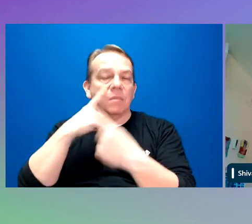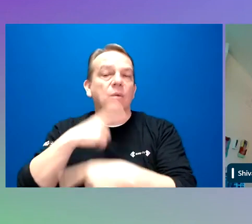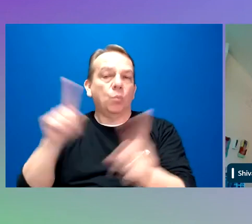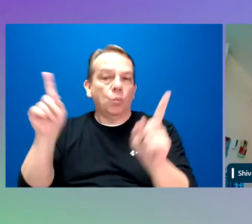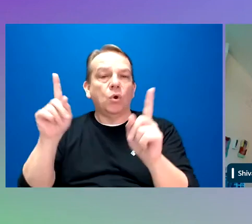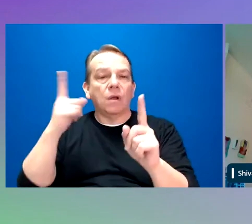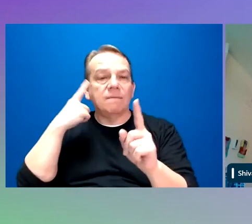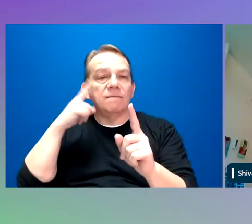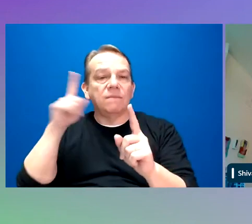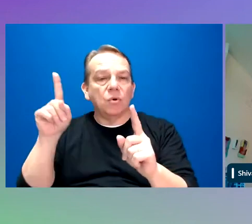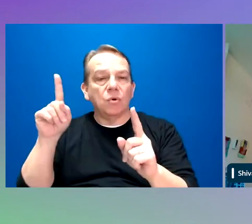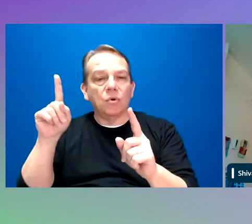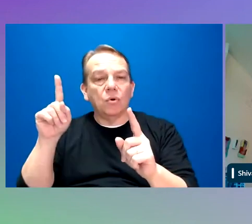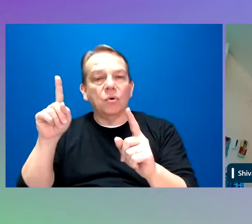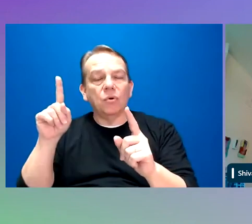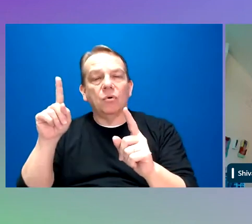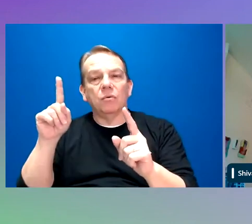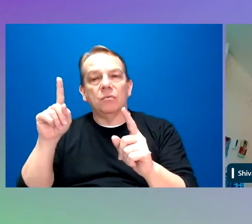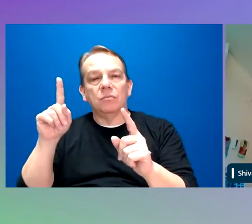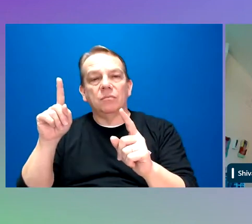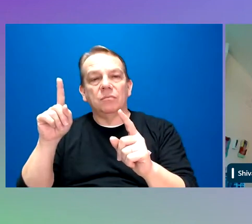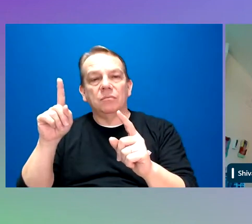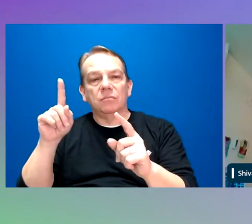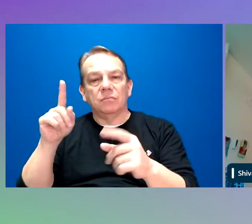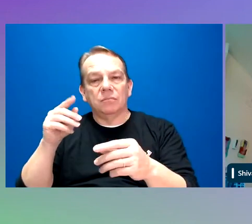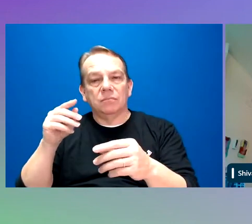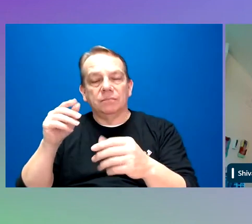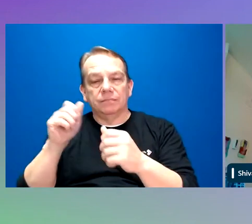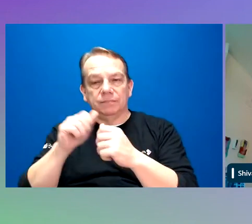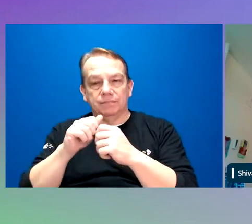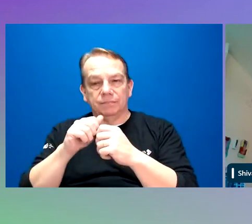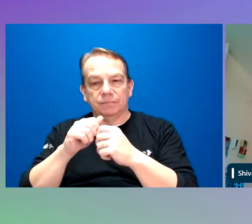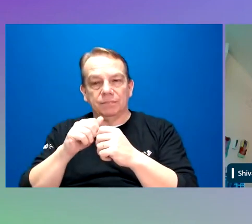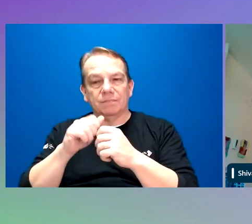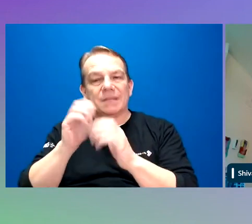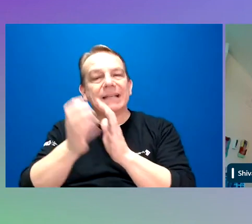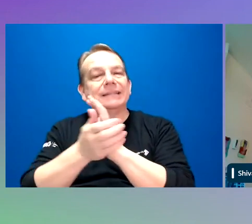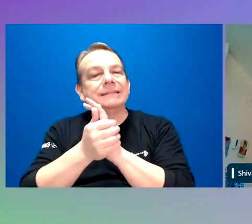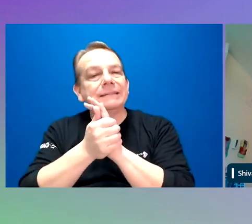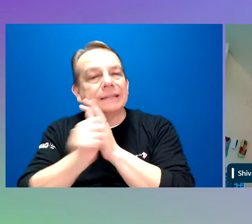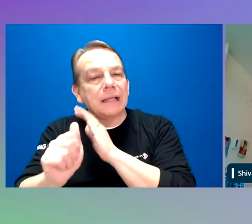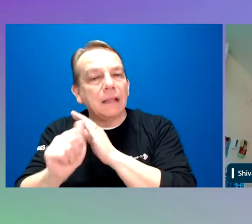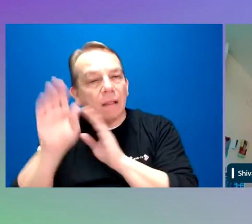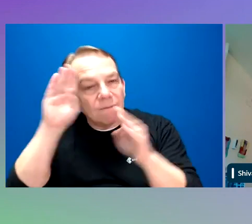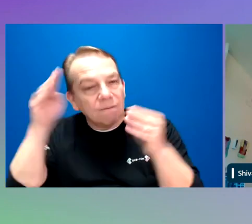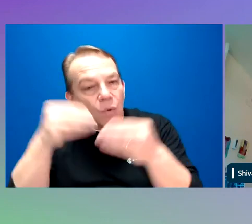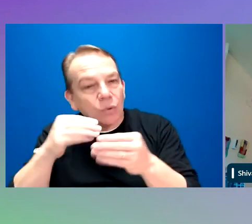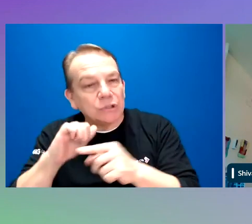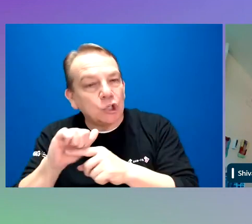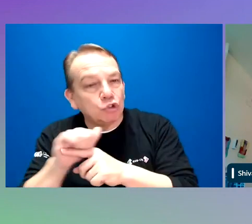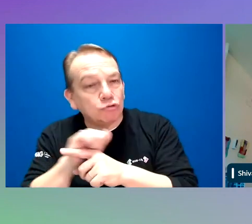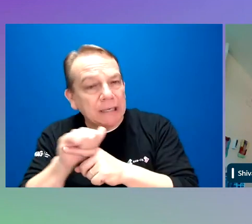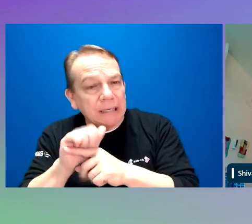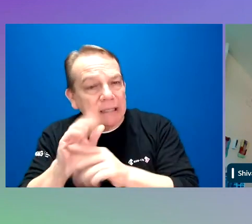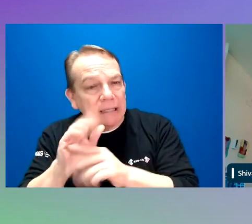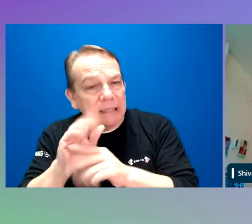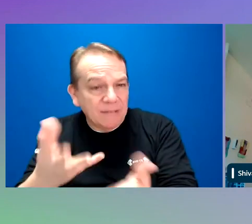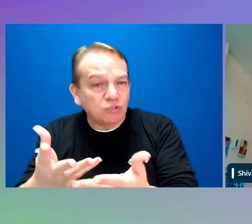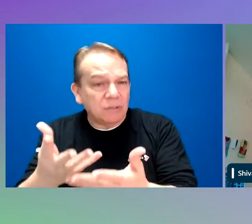delivering, um, skill focus